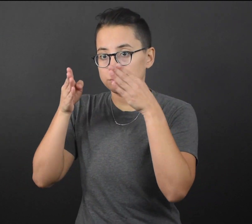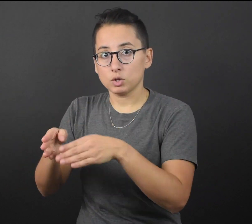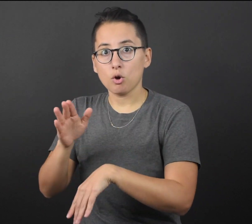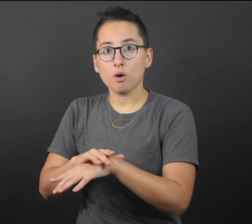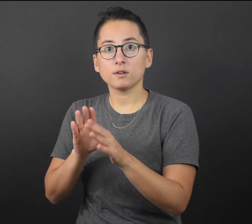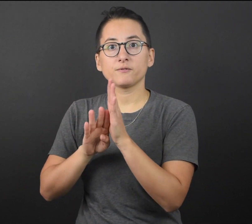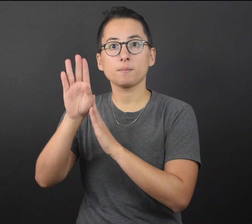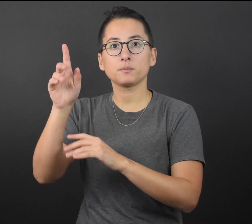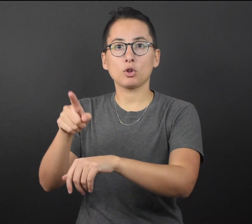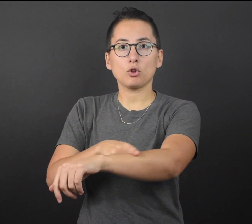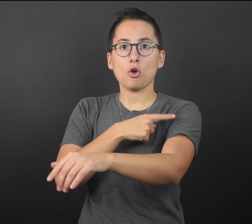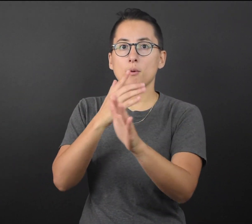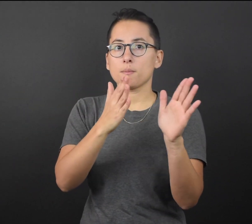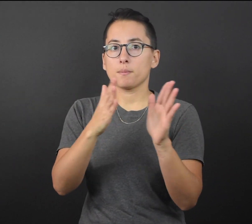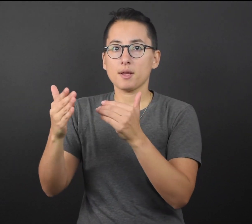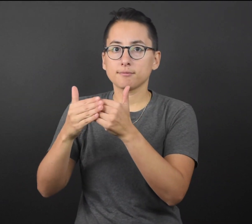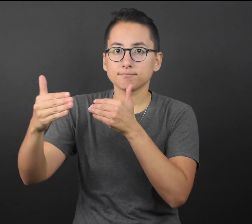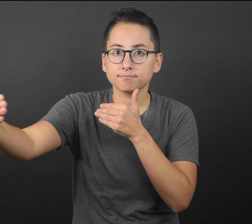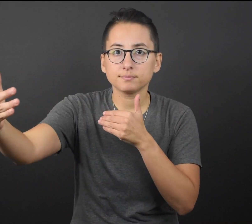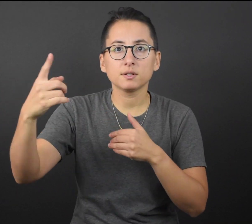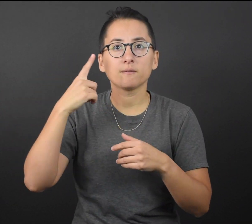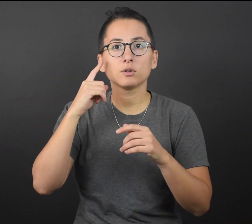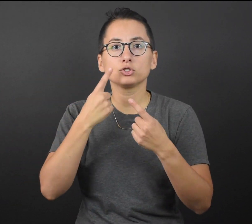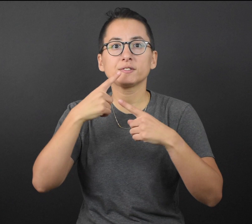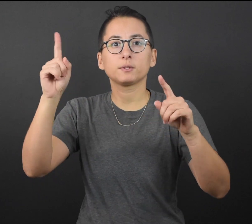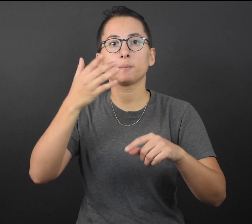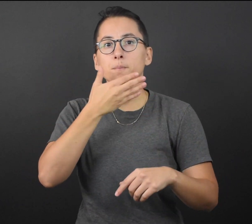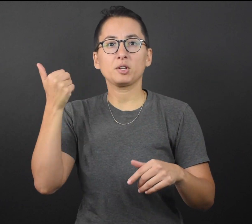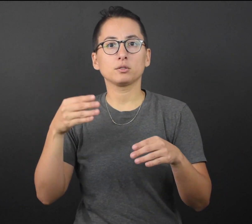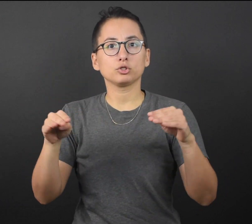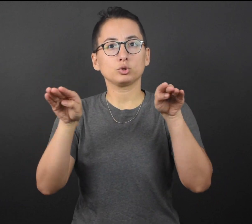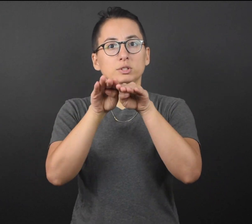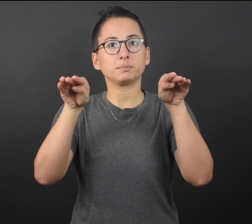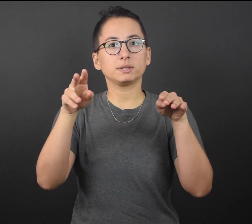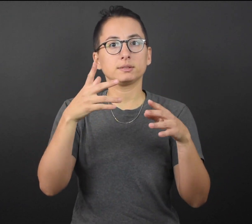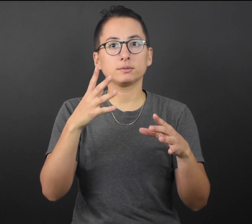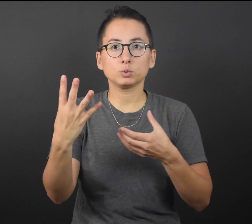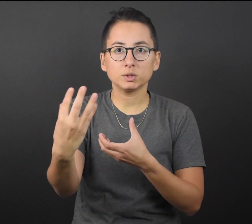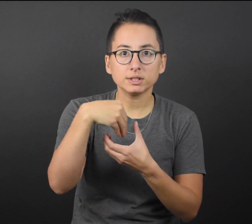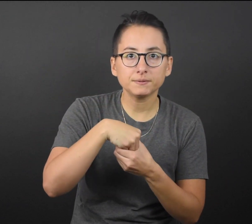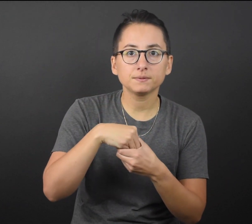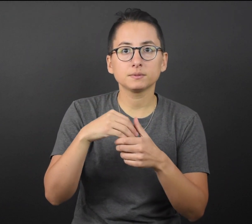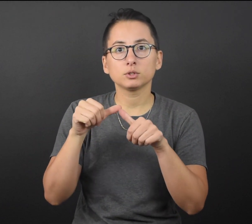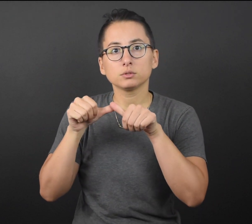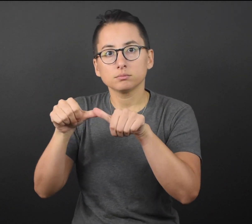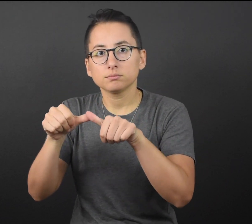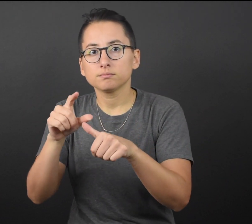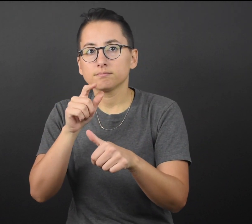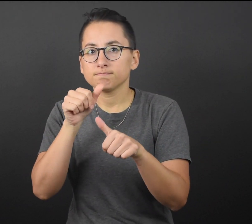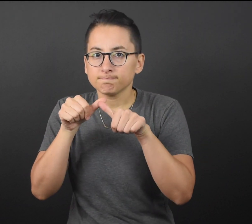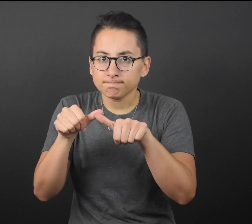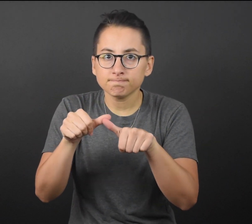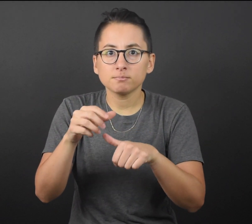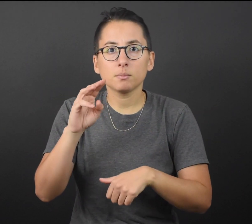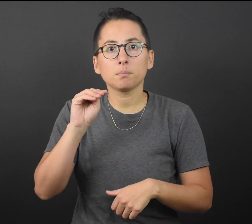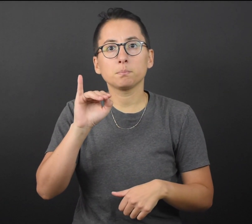roadmap to achieve a more equitable, inclusive, sustainable, and resilient Minnesota